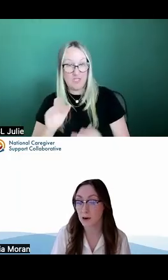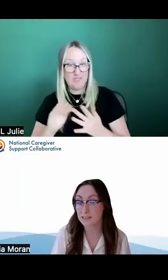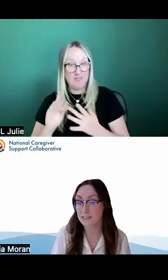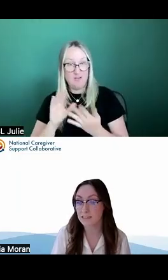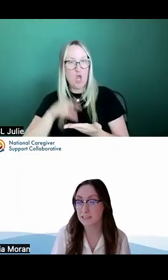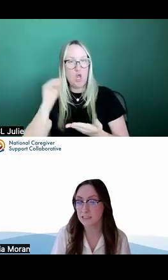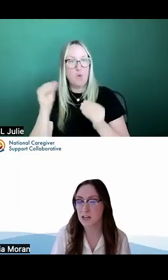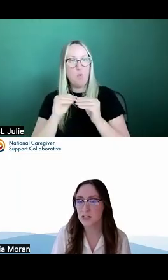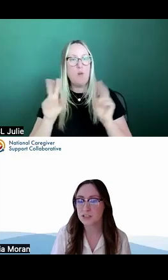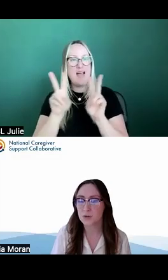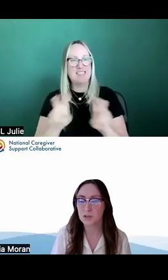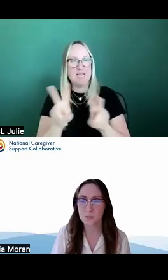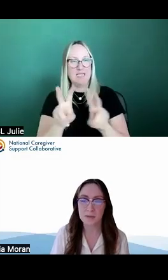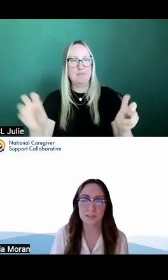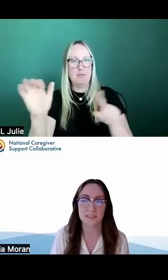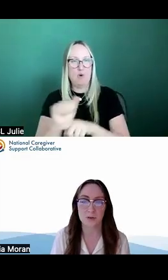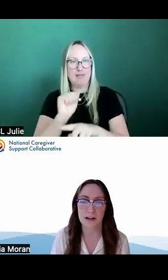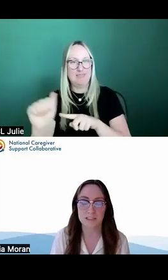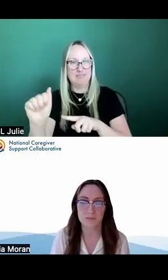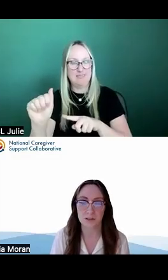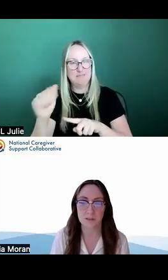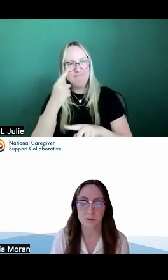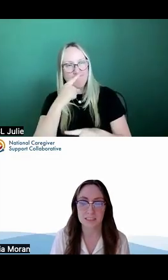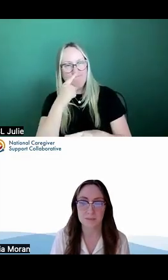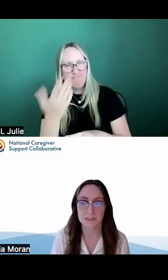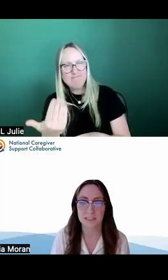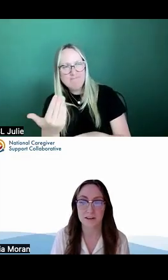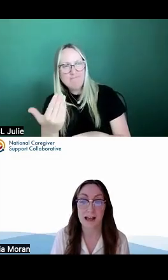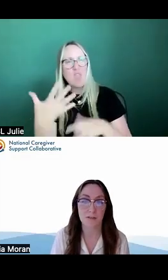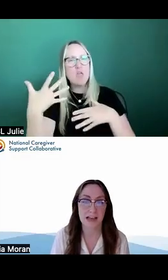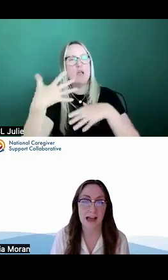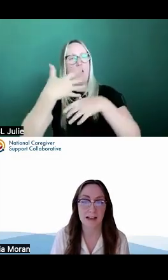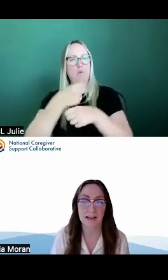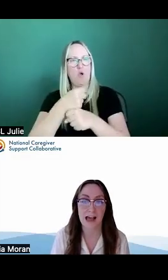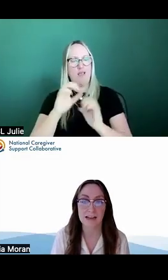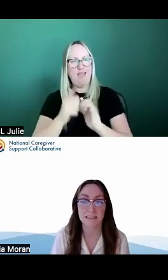practices. So would you be able to summarize for the participants here how the TACC has